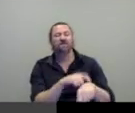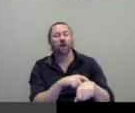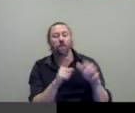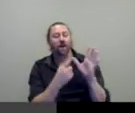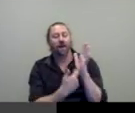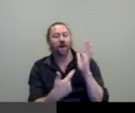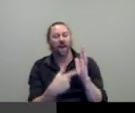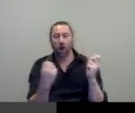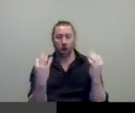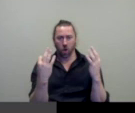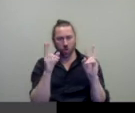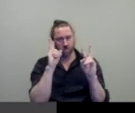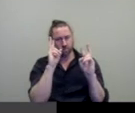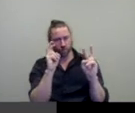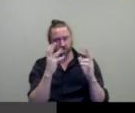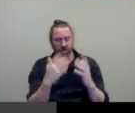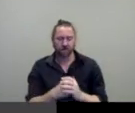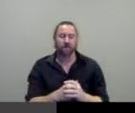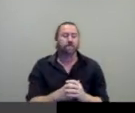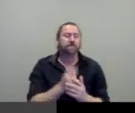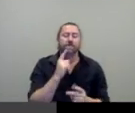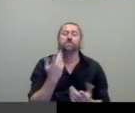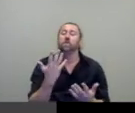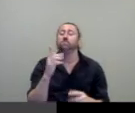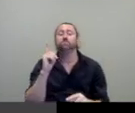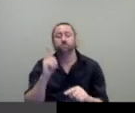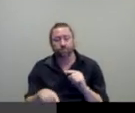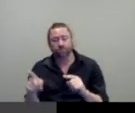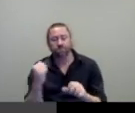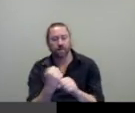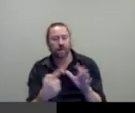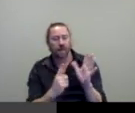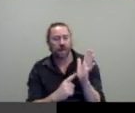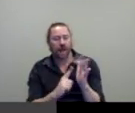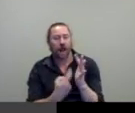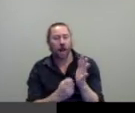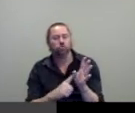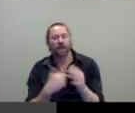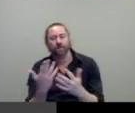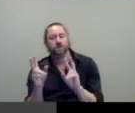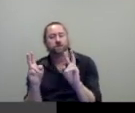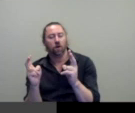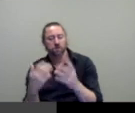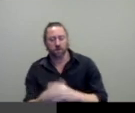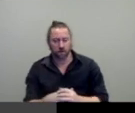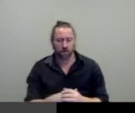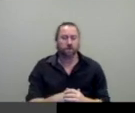art was not normally titled that role normally belongs with galleries and they normally go with